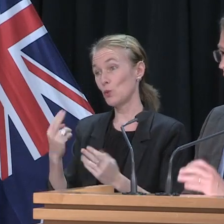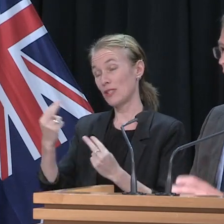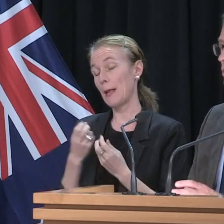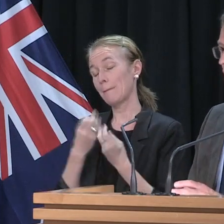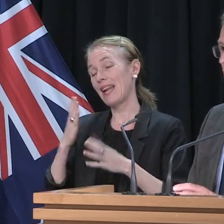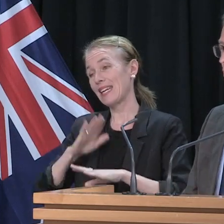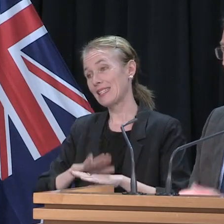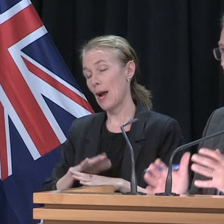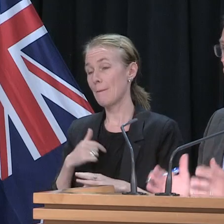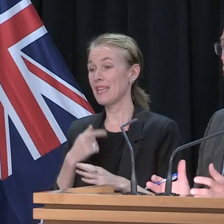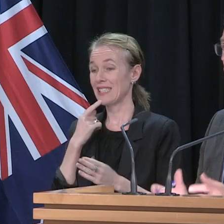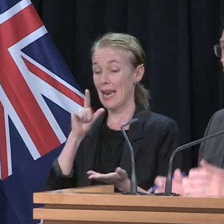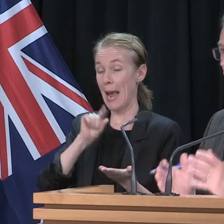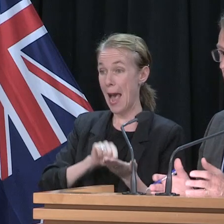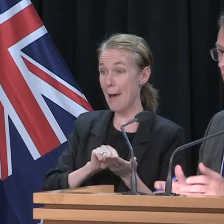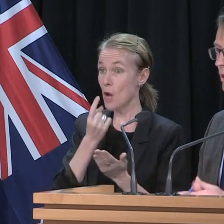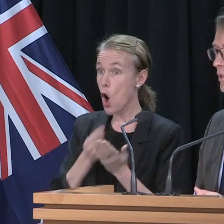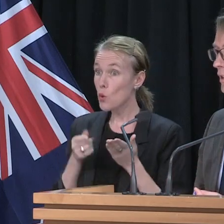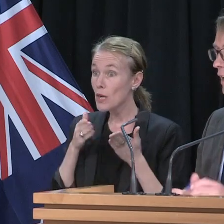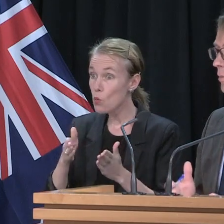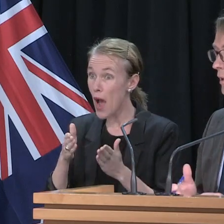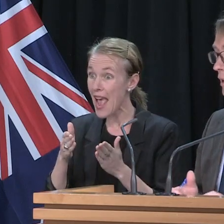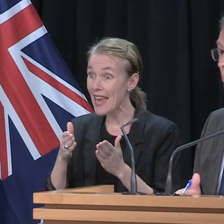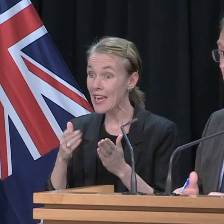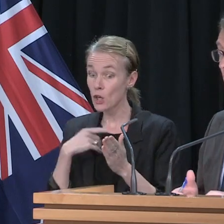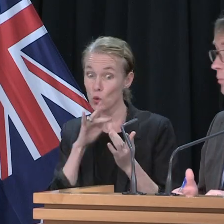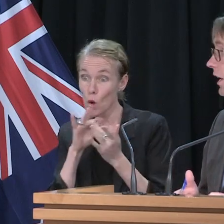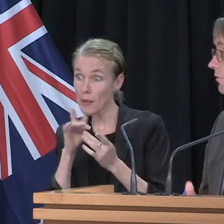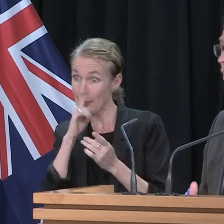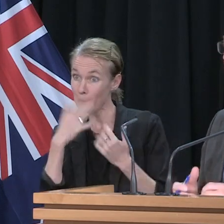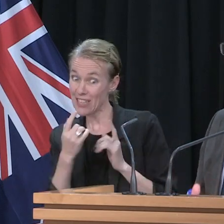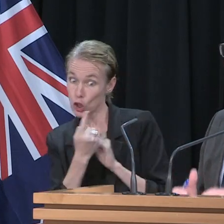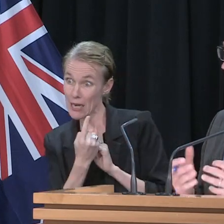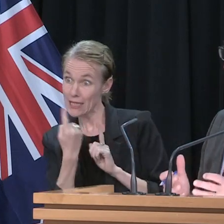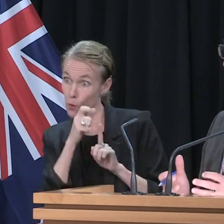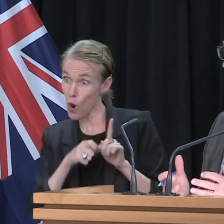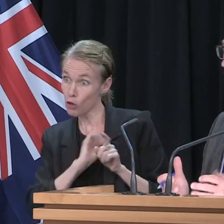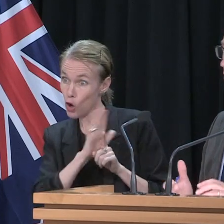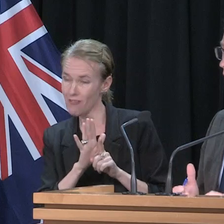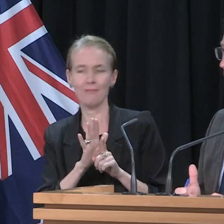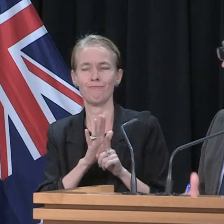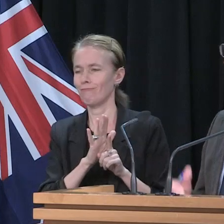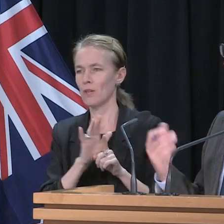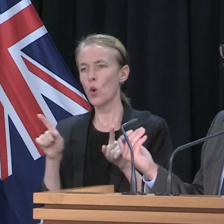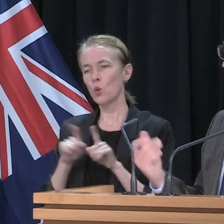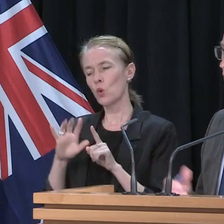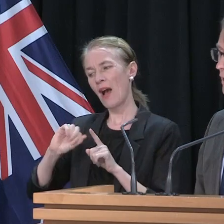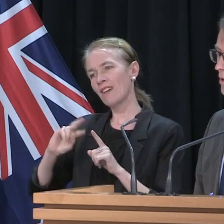a comment too. Just to reiterate the point - you will have heard me for many months, the app is an adjunct to the